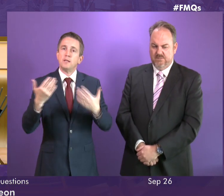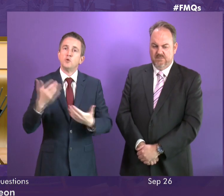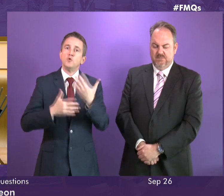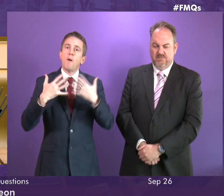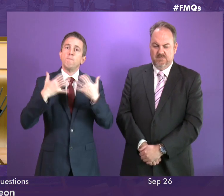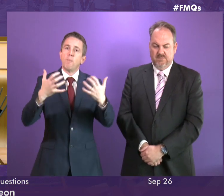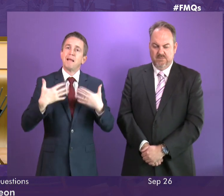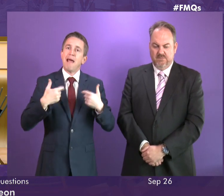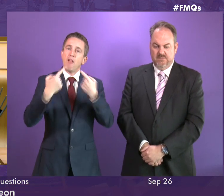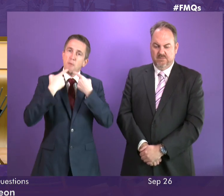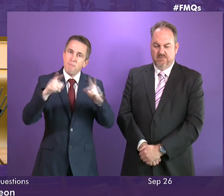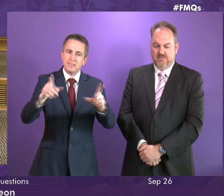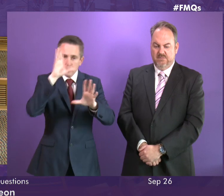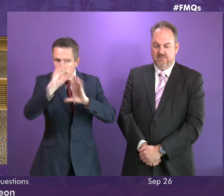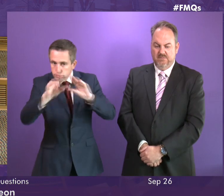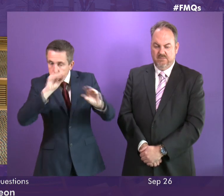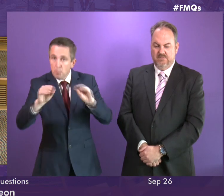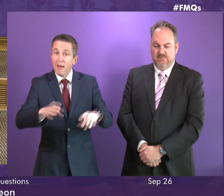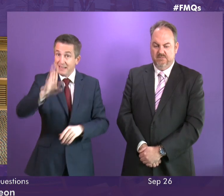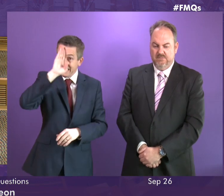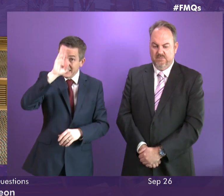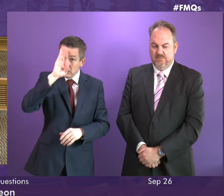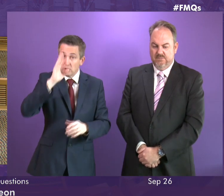to make the dangers clear, and I know that the task force will look to bring forward